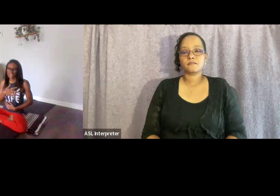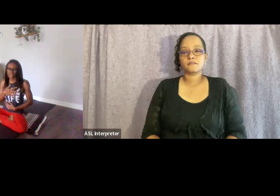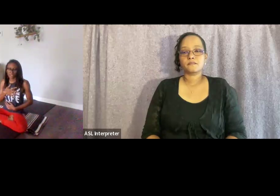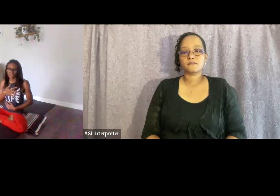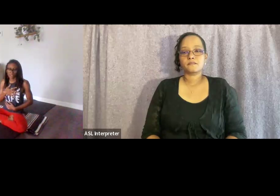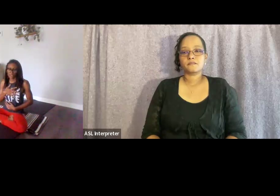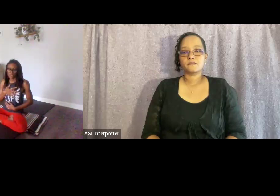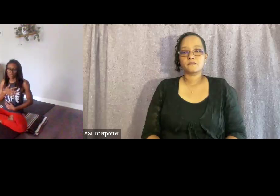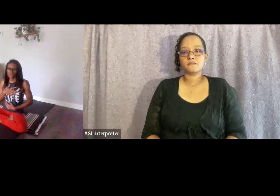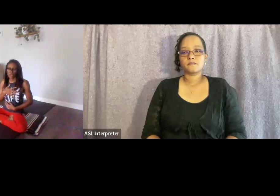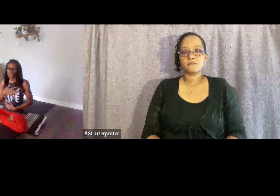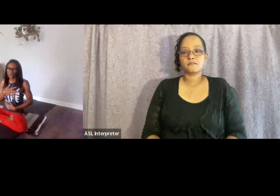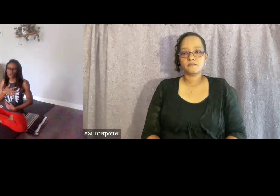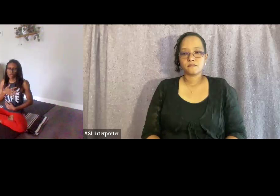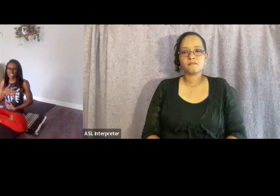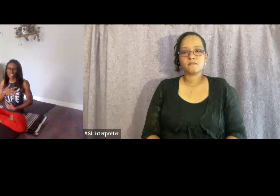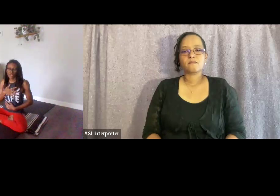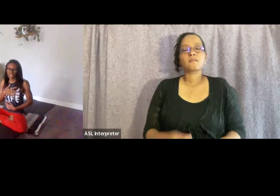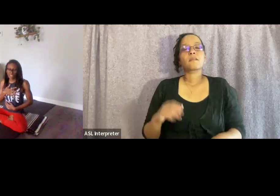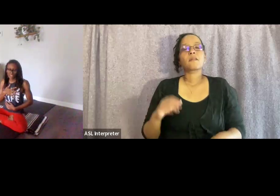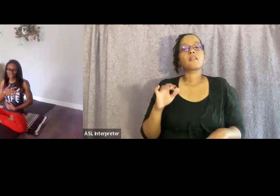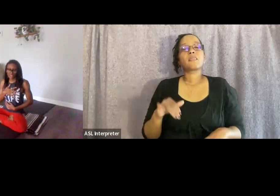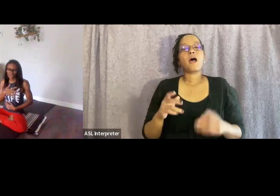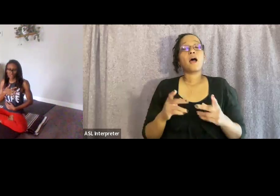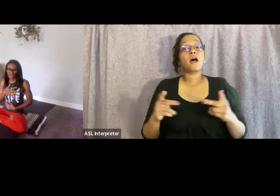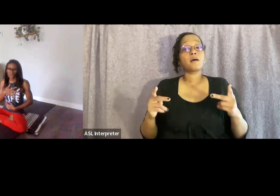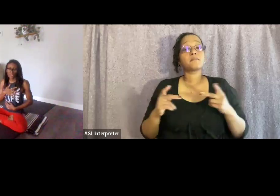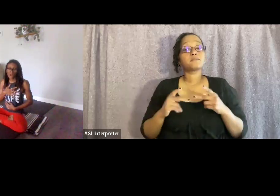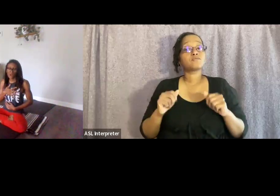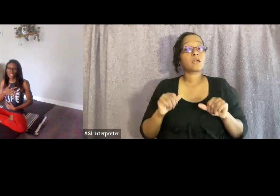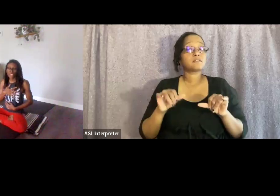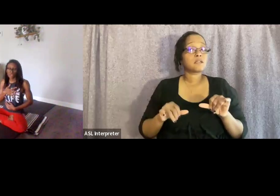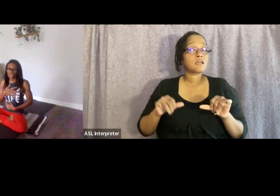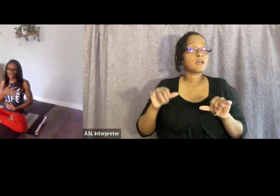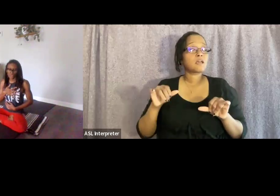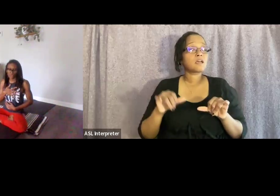And then you can stay here for as long as you'd like, or as long as you need to.